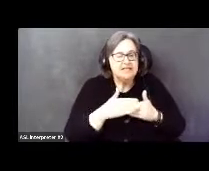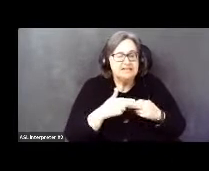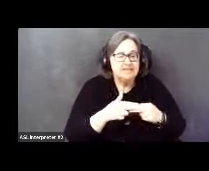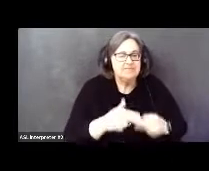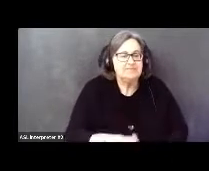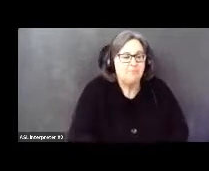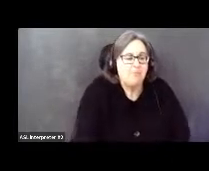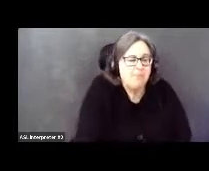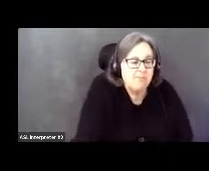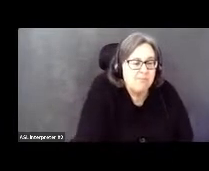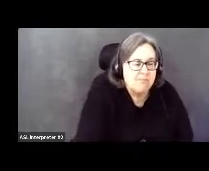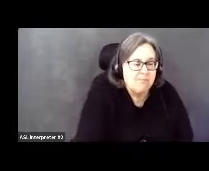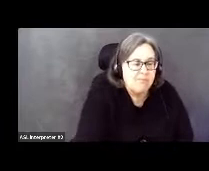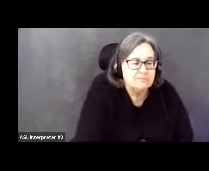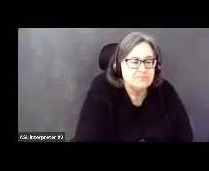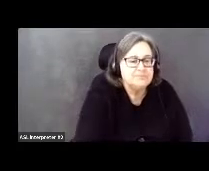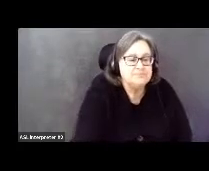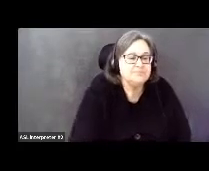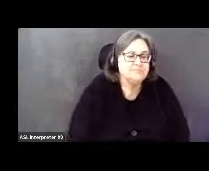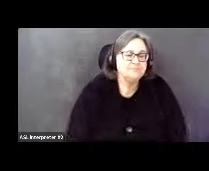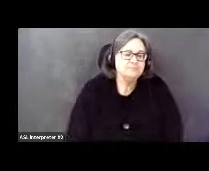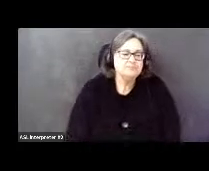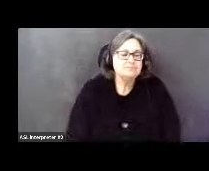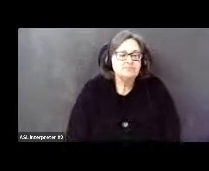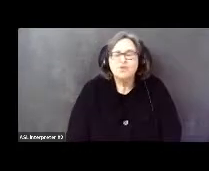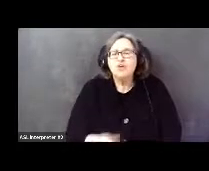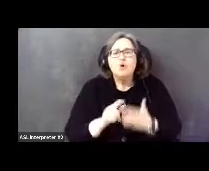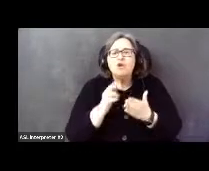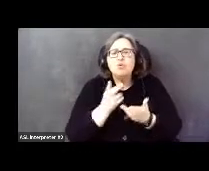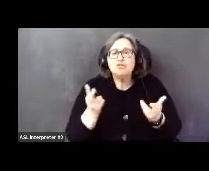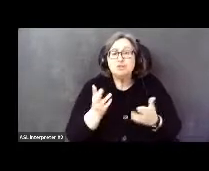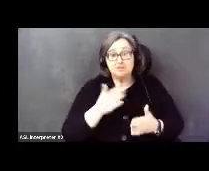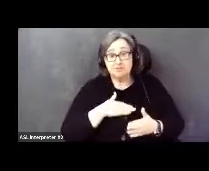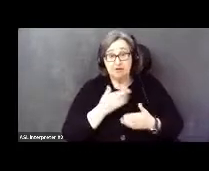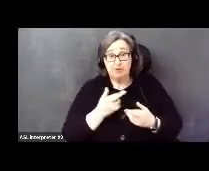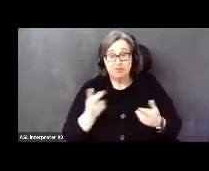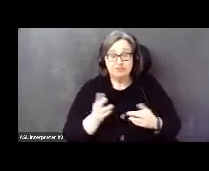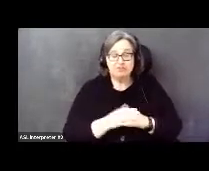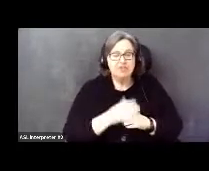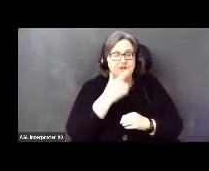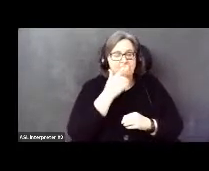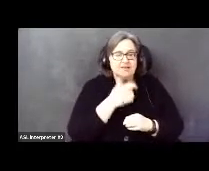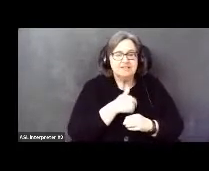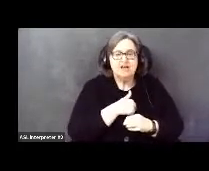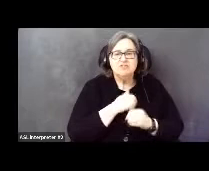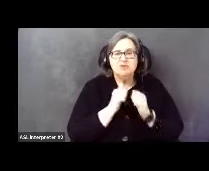So what are your resources? My resources, because I had been with the office of acquired